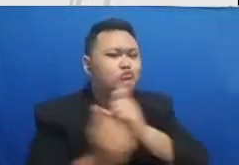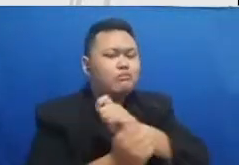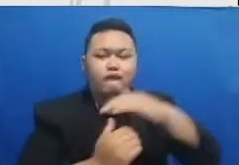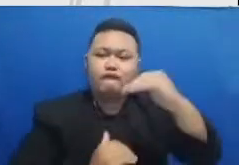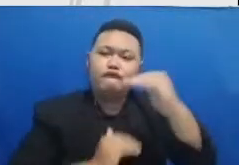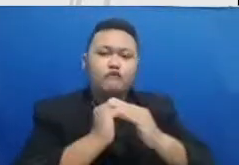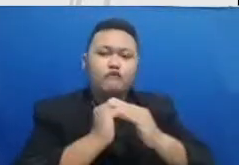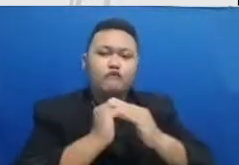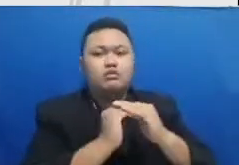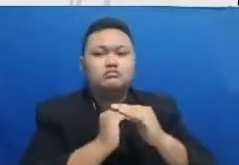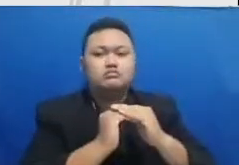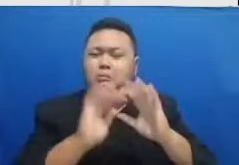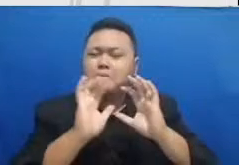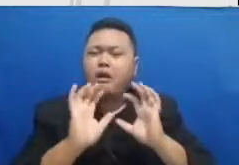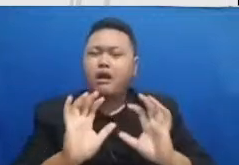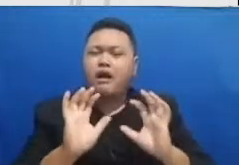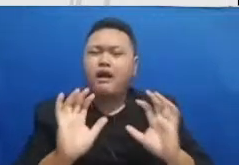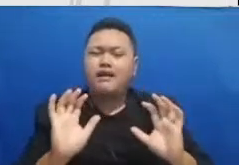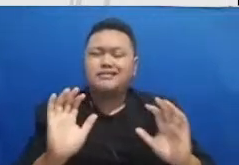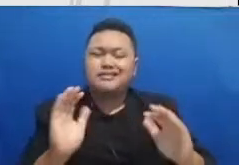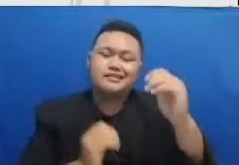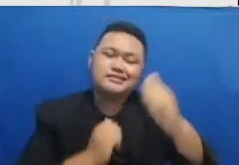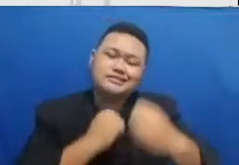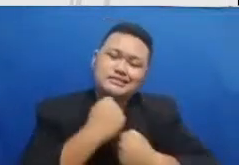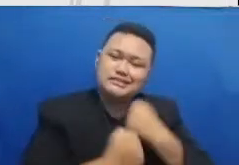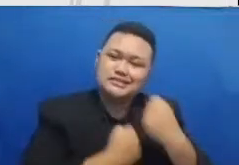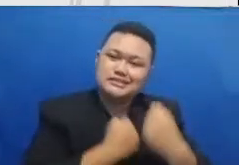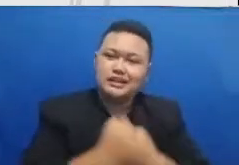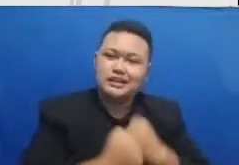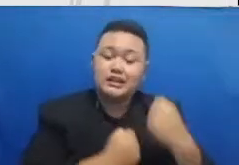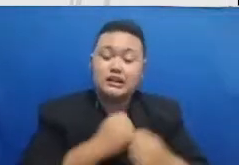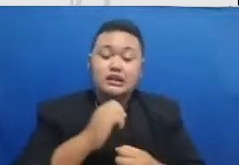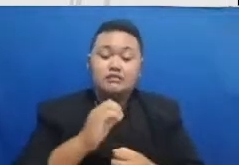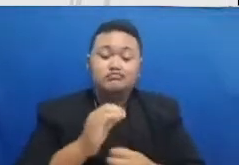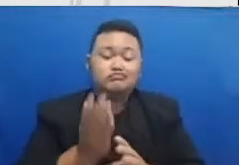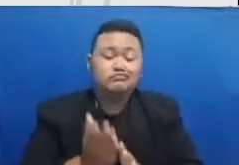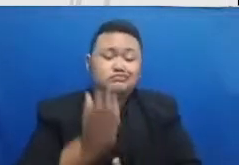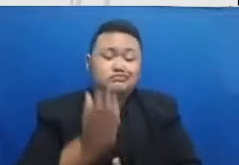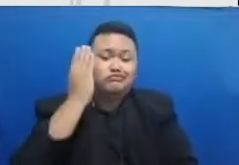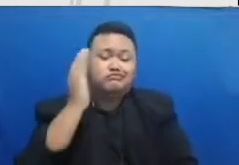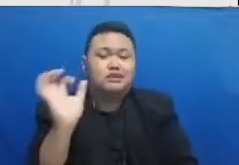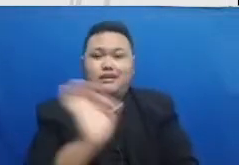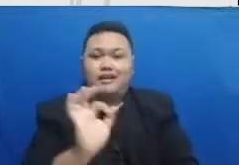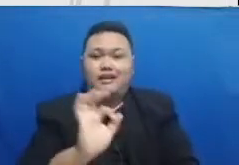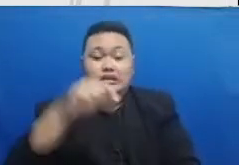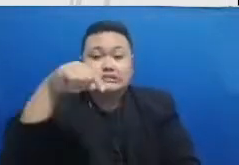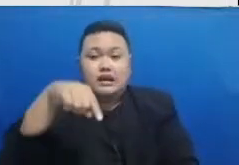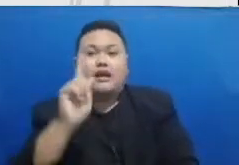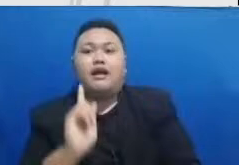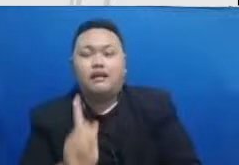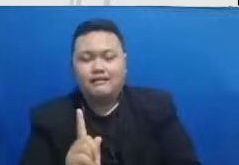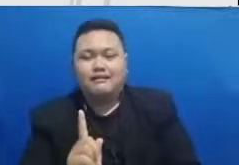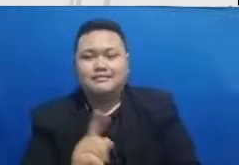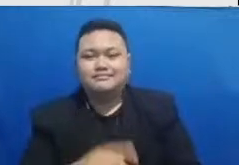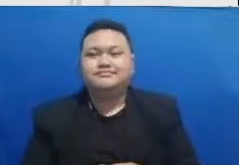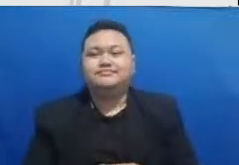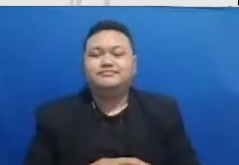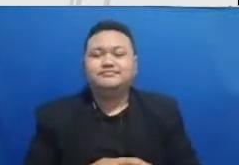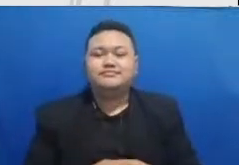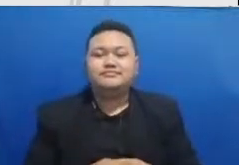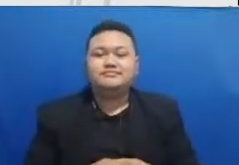of activities that previously didn't exist now, so they exist, that's why it's called a change